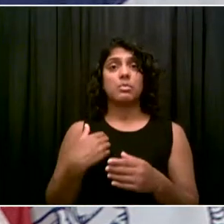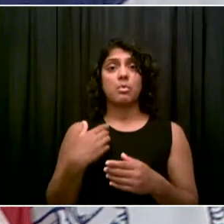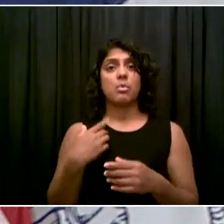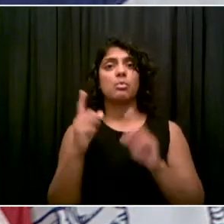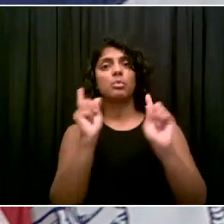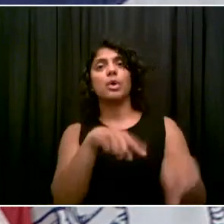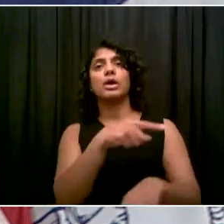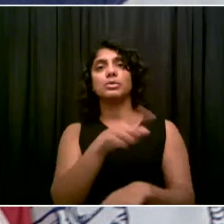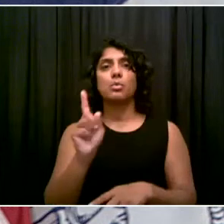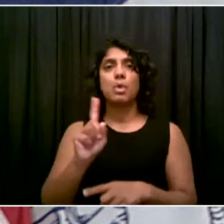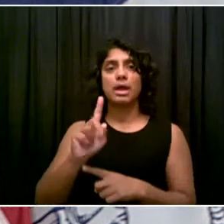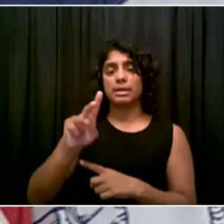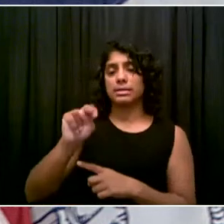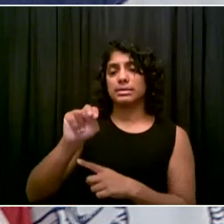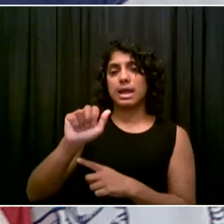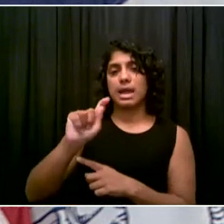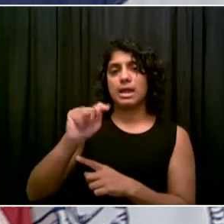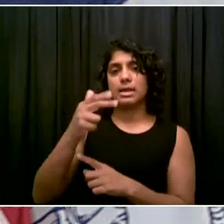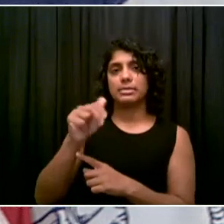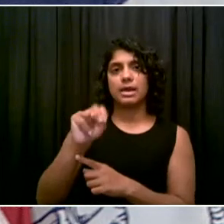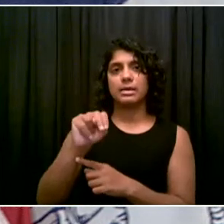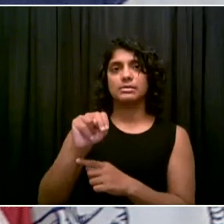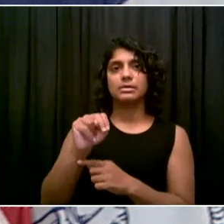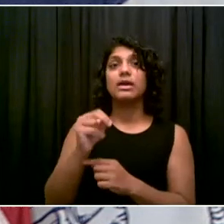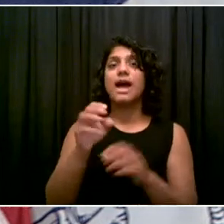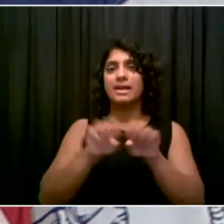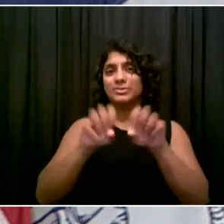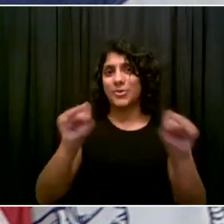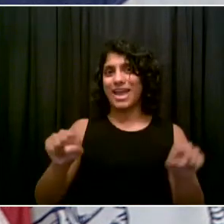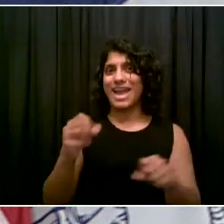WAS THE MAYOR, I AM STILL SCARRED FOR LIFE, WATCHING 76